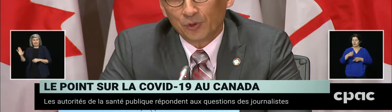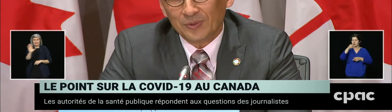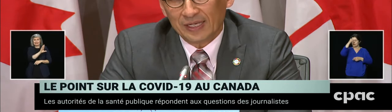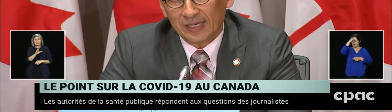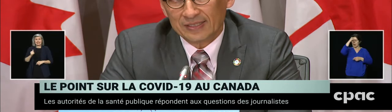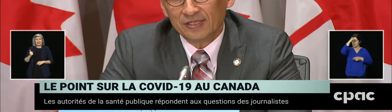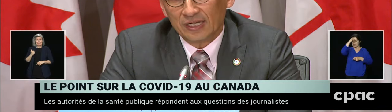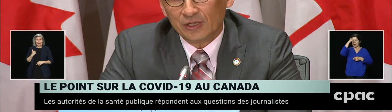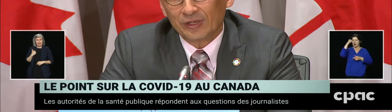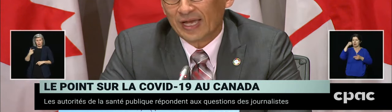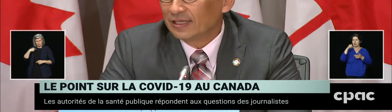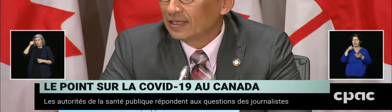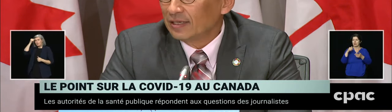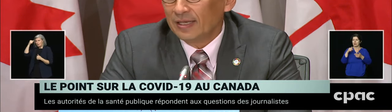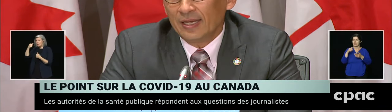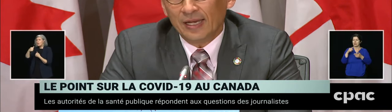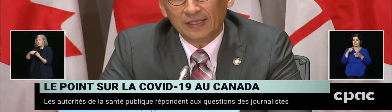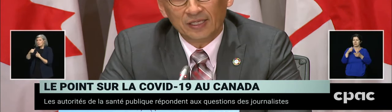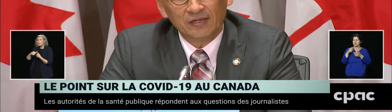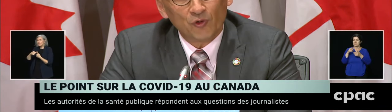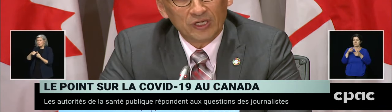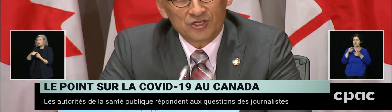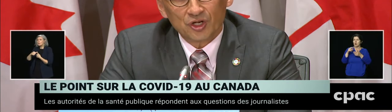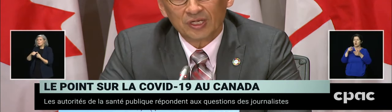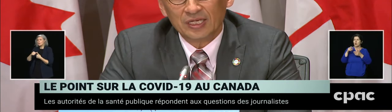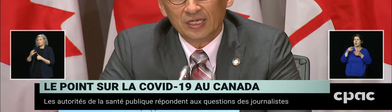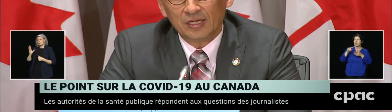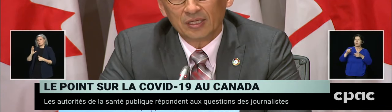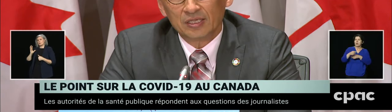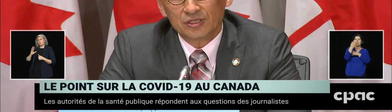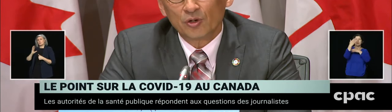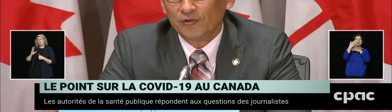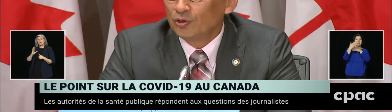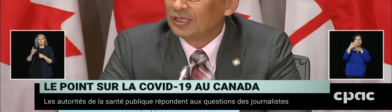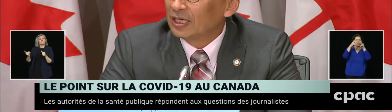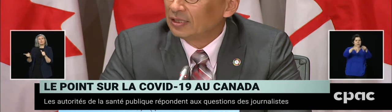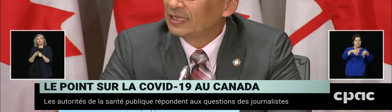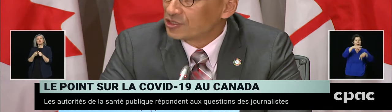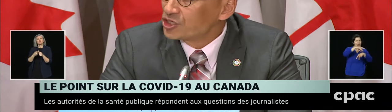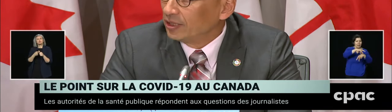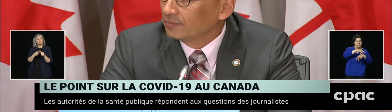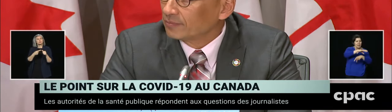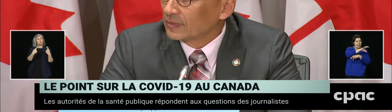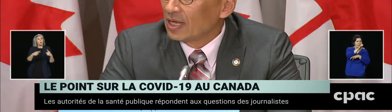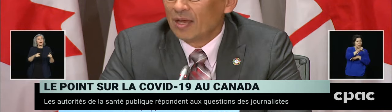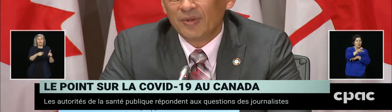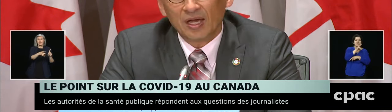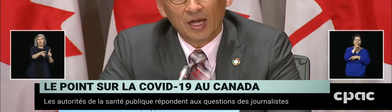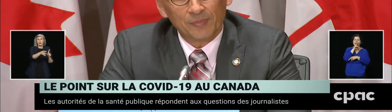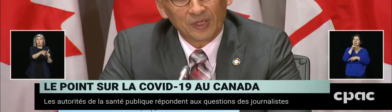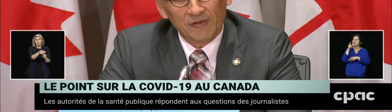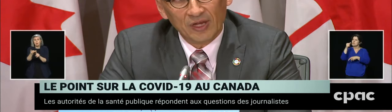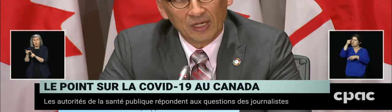IT'S INTERESTING. I STILL RECALL THE DETAILS AT